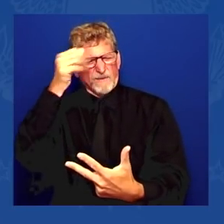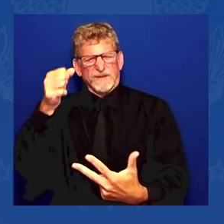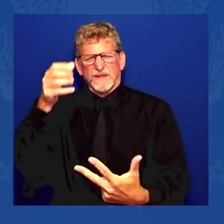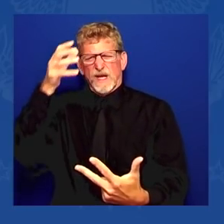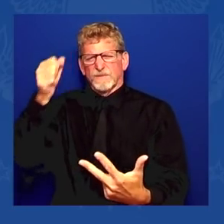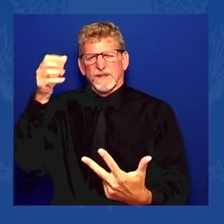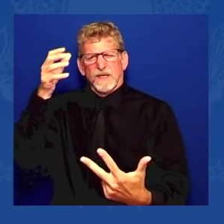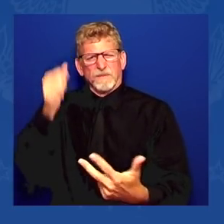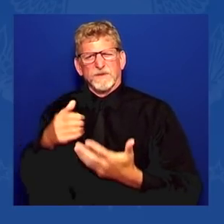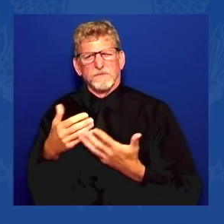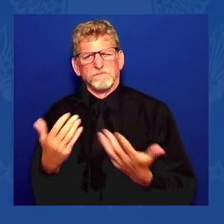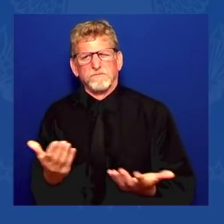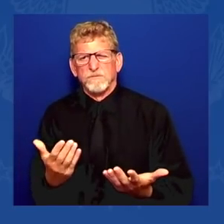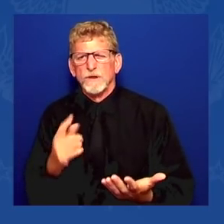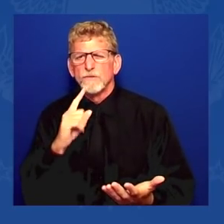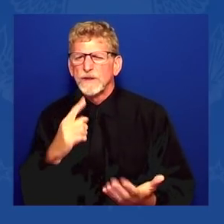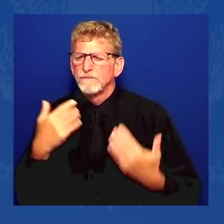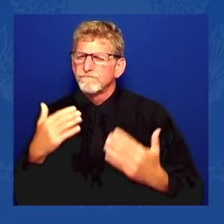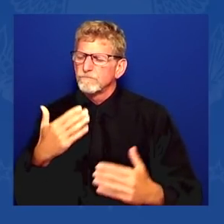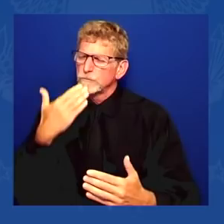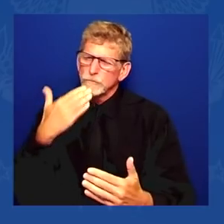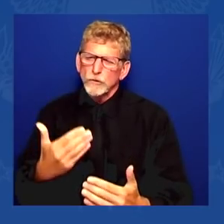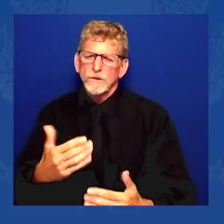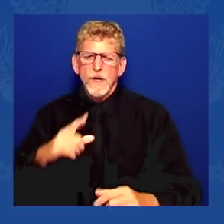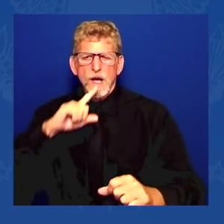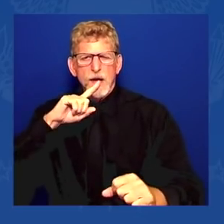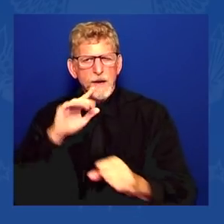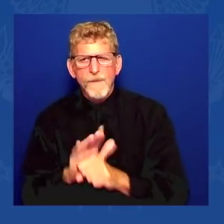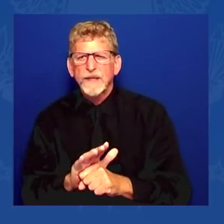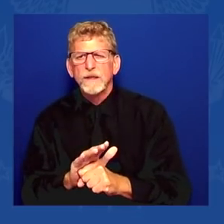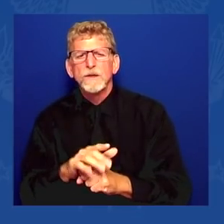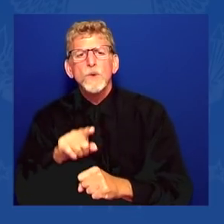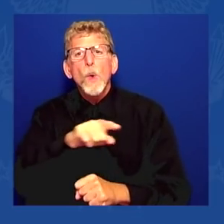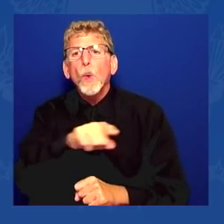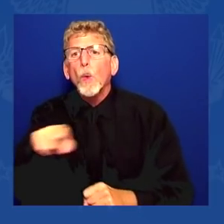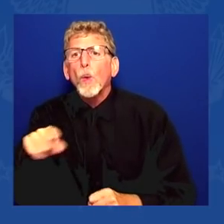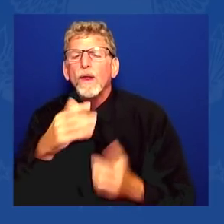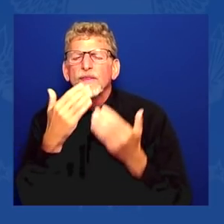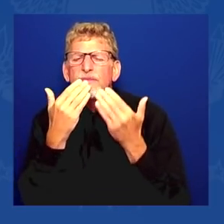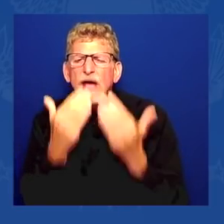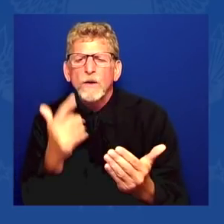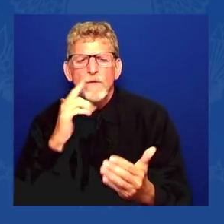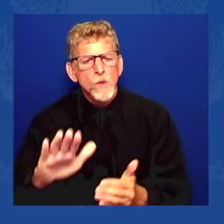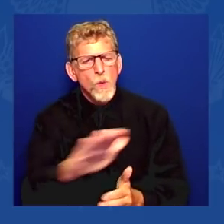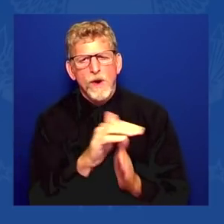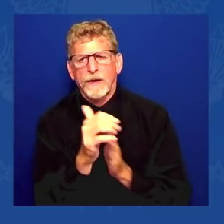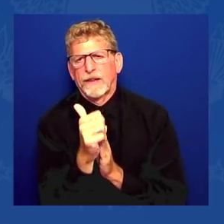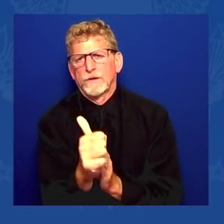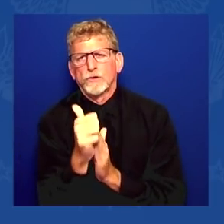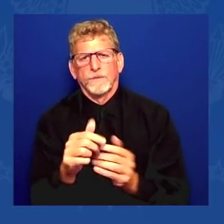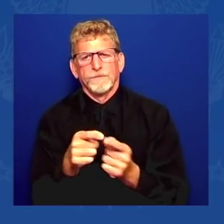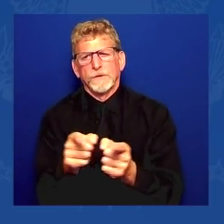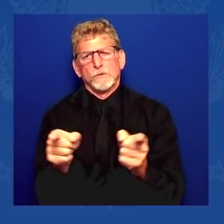for your leadership in getting this done. The first bill is going to help us to drastically cut methane pollution.